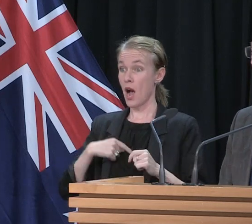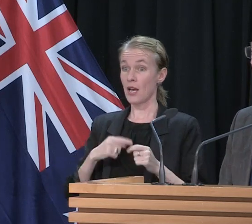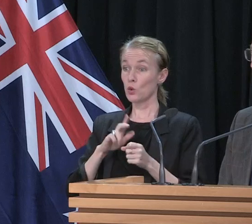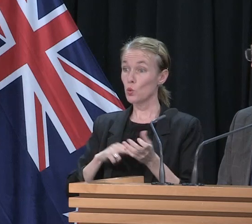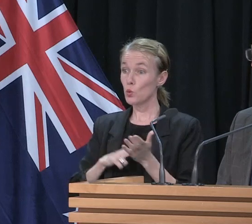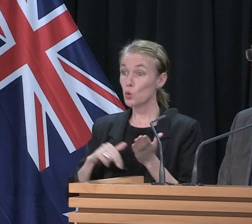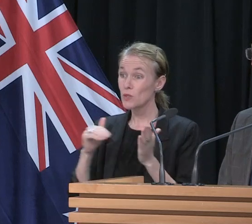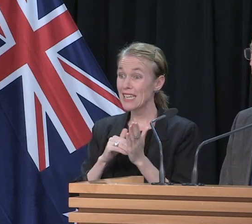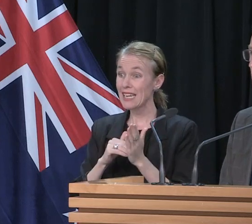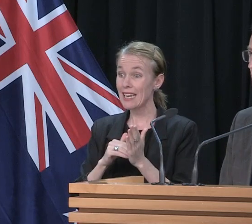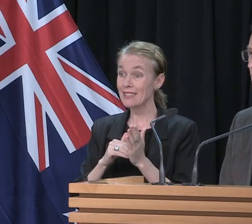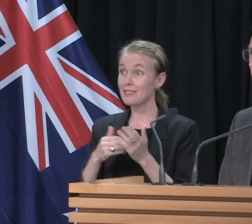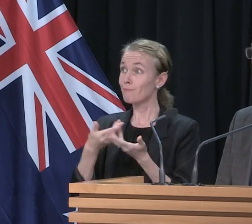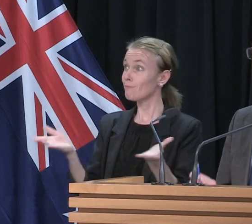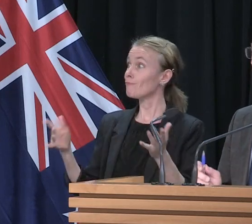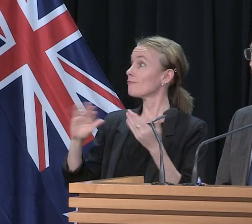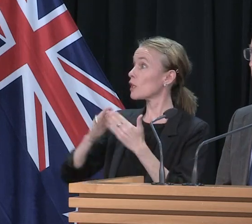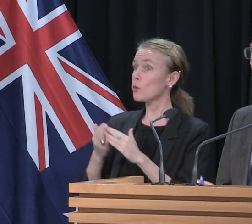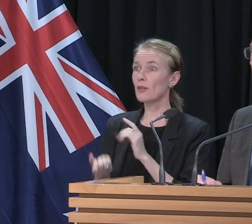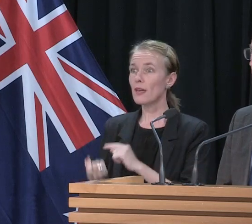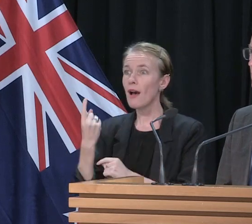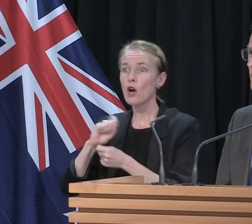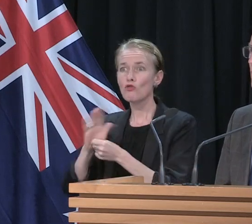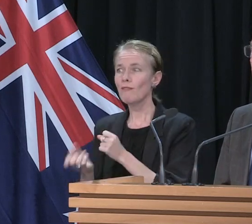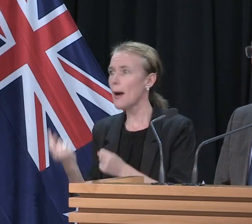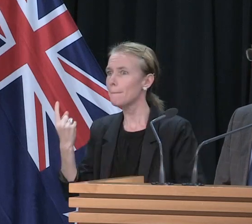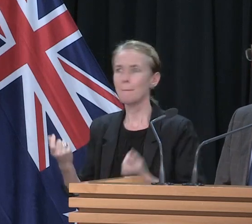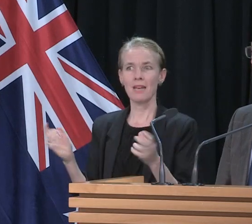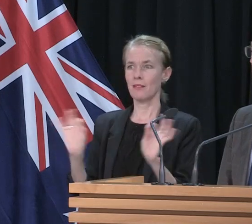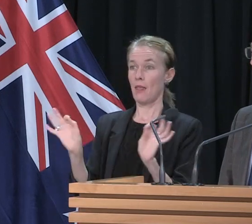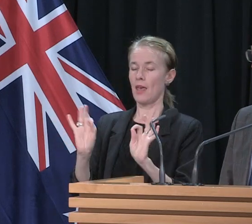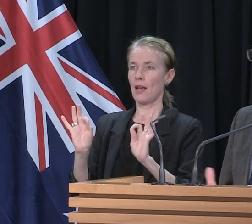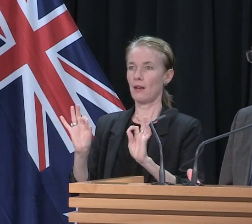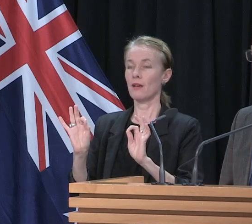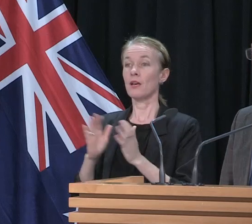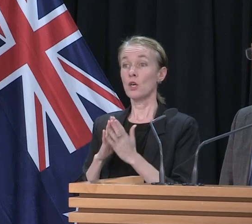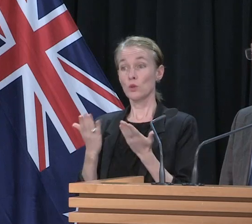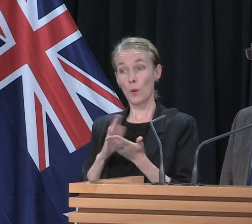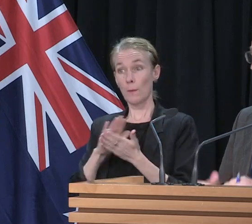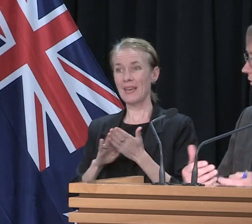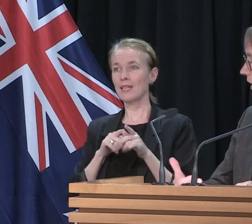fortunate position where it's clear we do not have community-based spread of - or